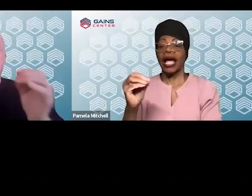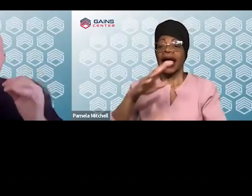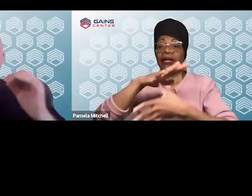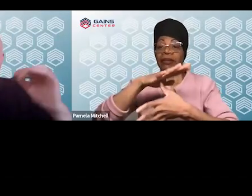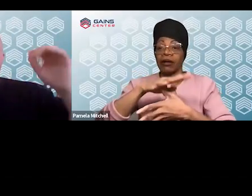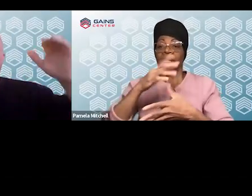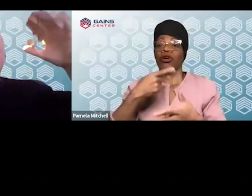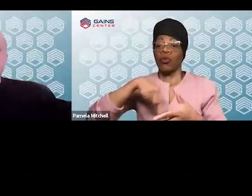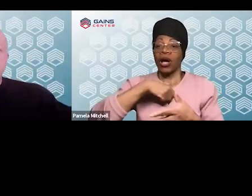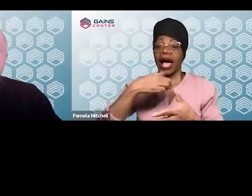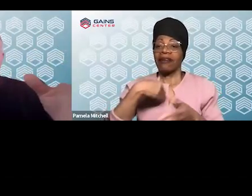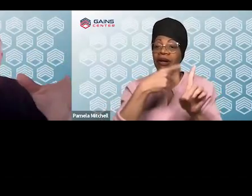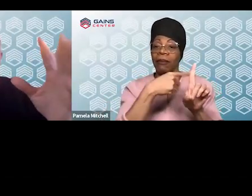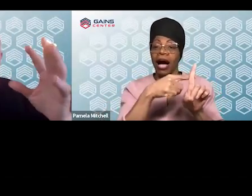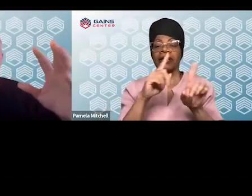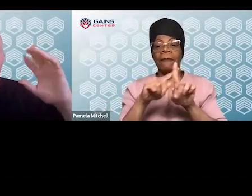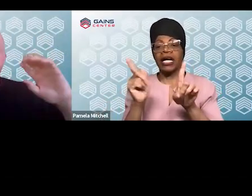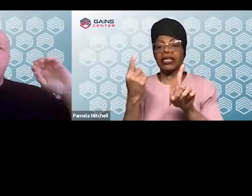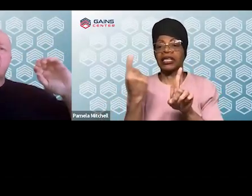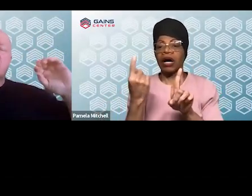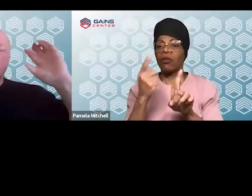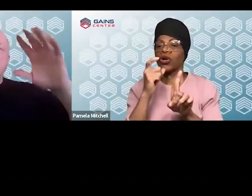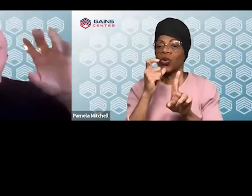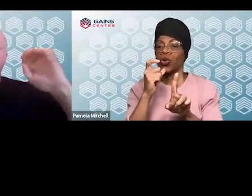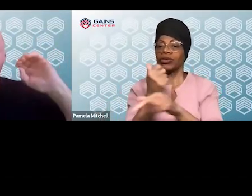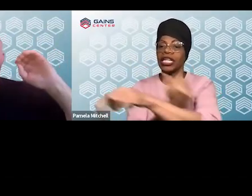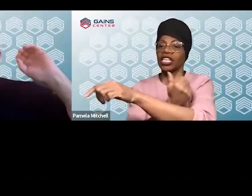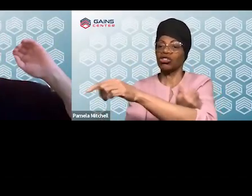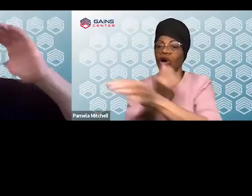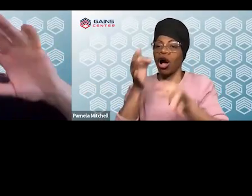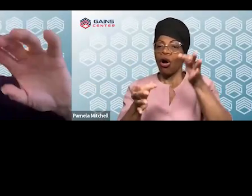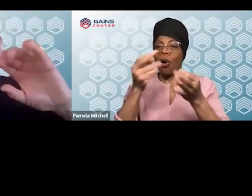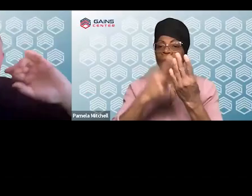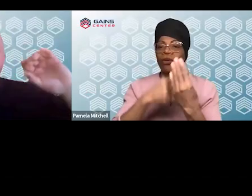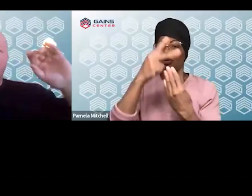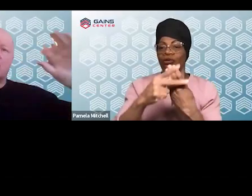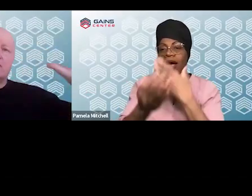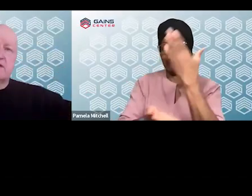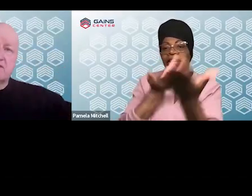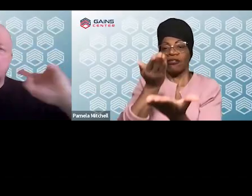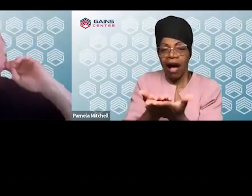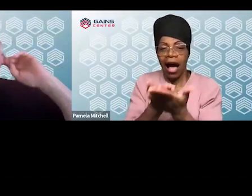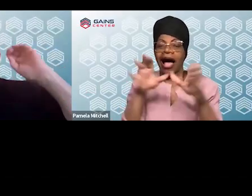but somebody's in a drug court program, they're coming in, they're doing their activities, they're going to their groups,